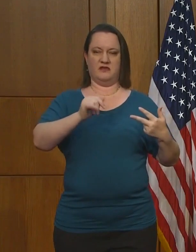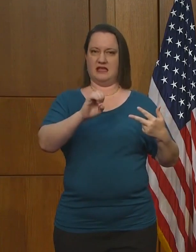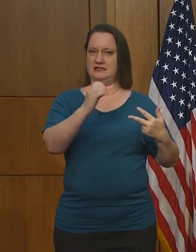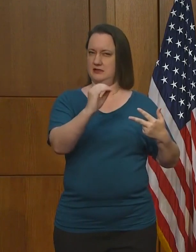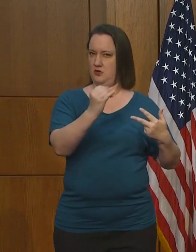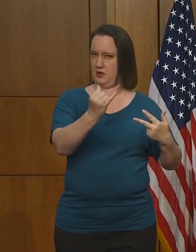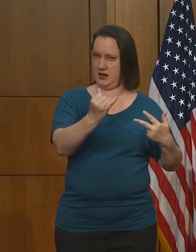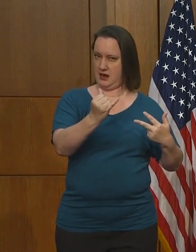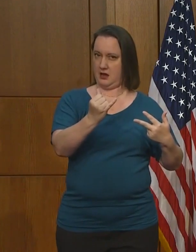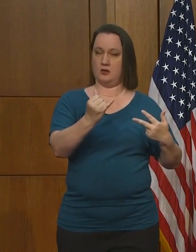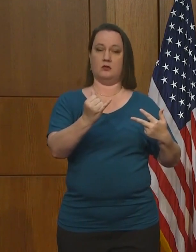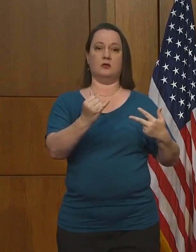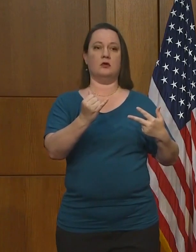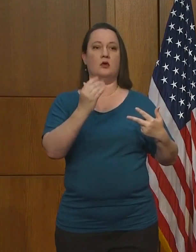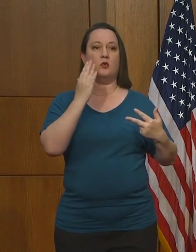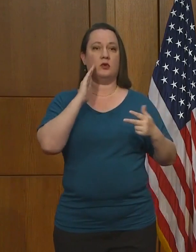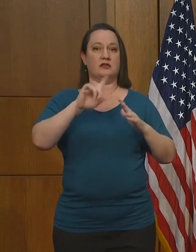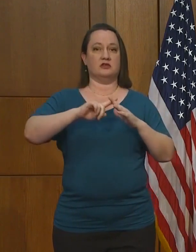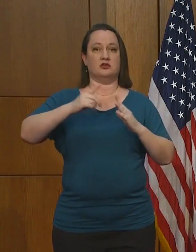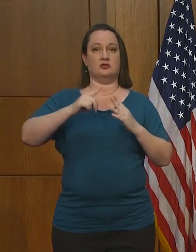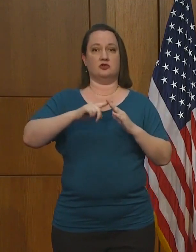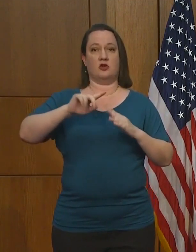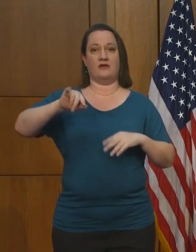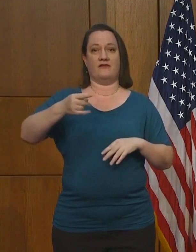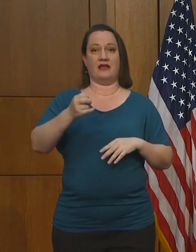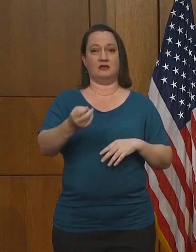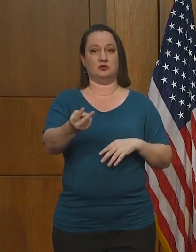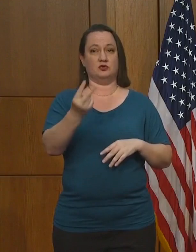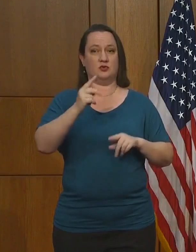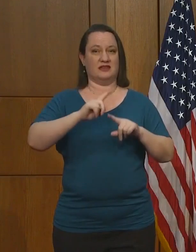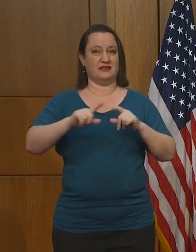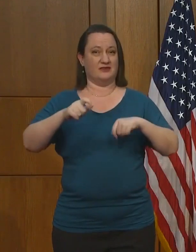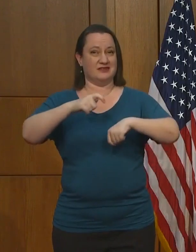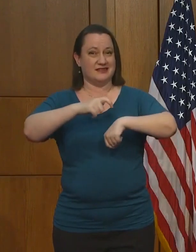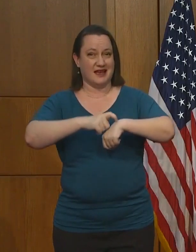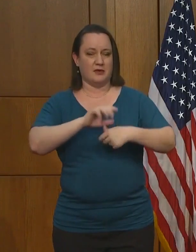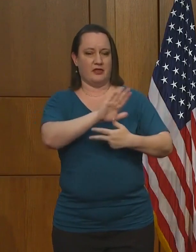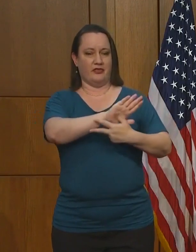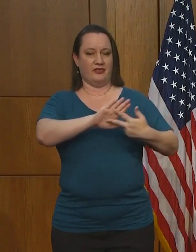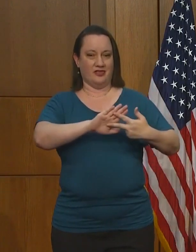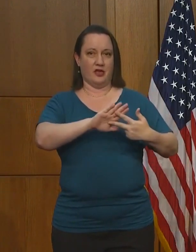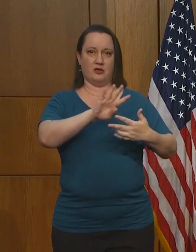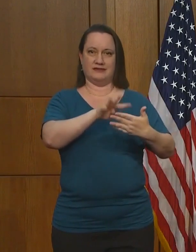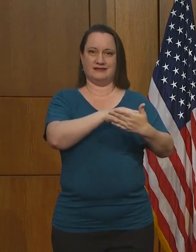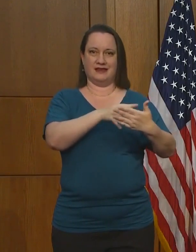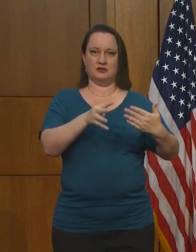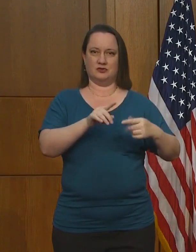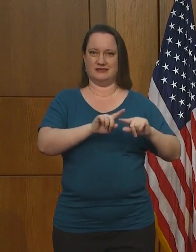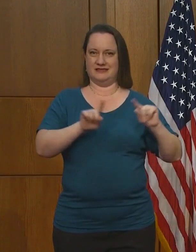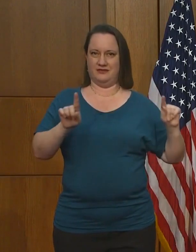NORTHERN VIRGINIA AND RICHMOND- AFTER FACE TO AT A DIFFERENT TIME THEY THEY'RE ON A